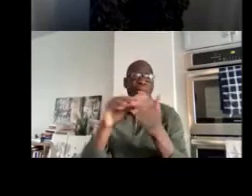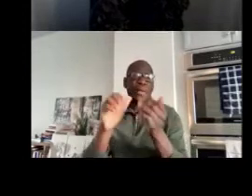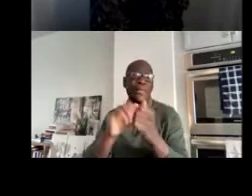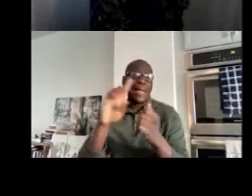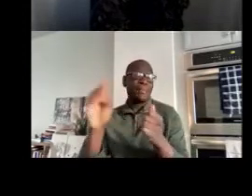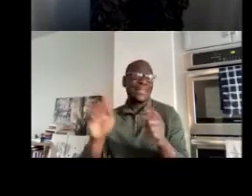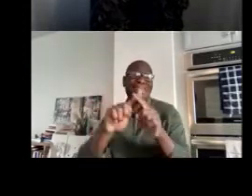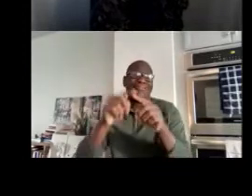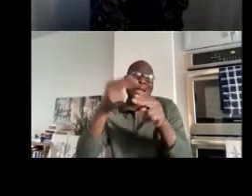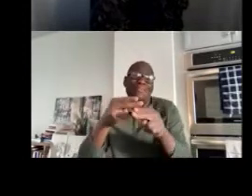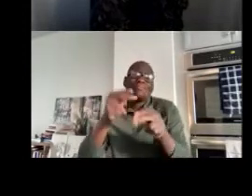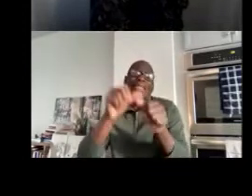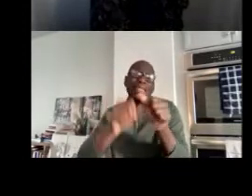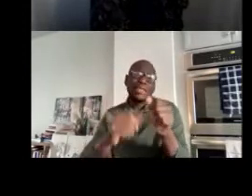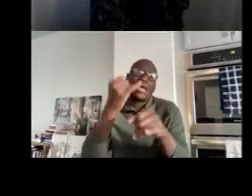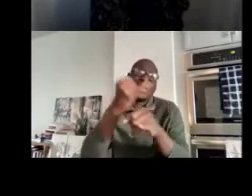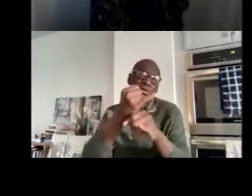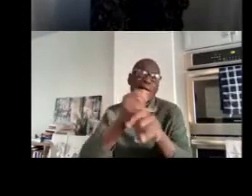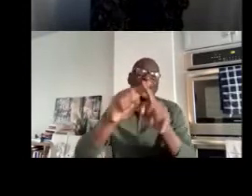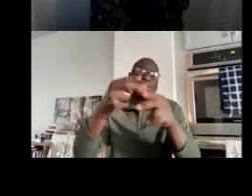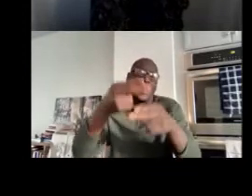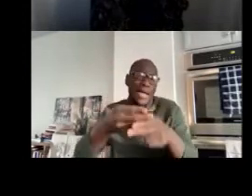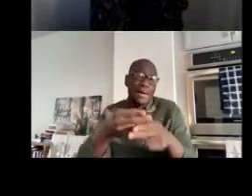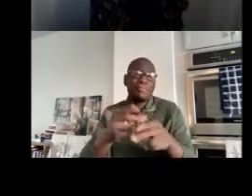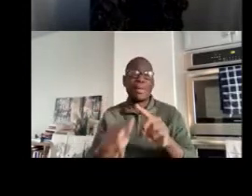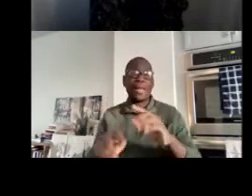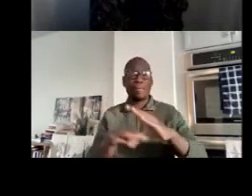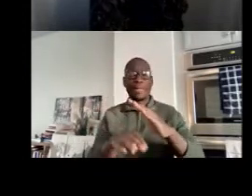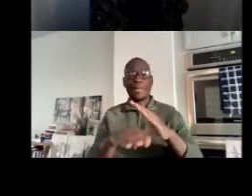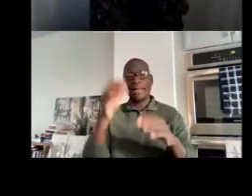the different offices that may be responsibility for students with disabilities. At each